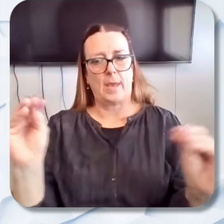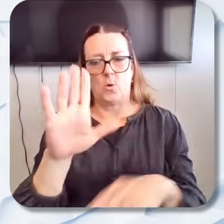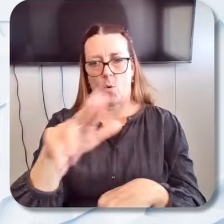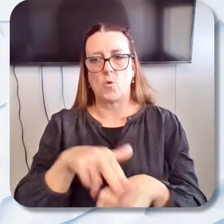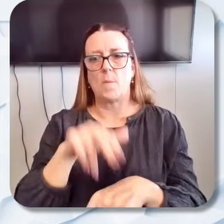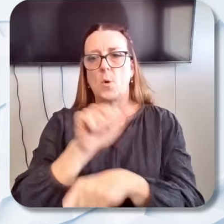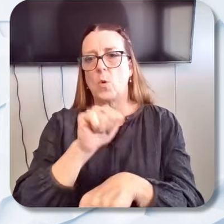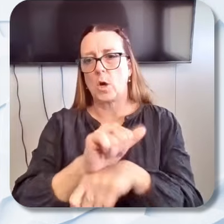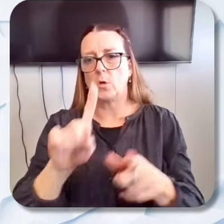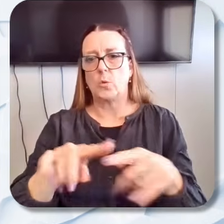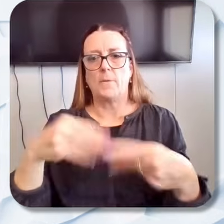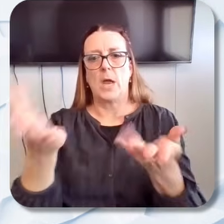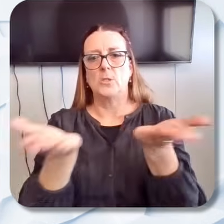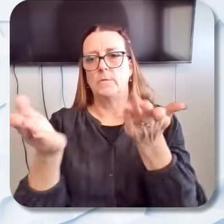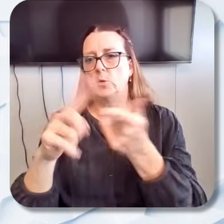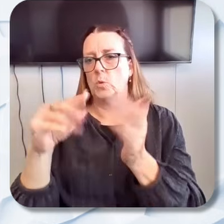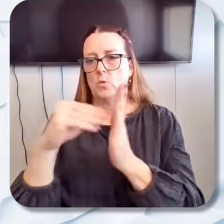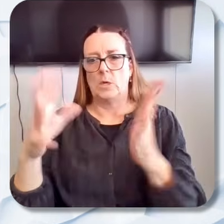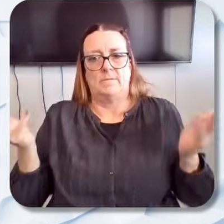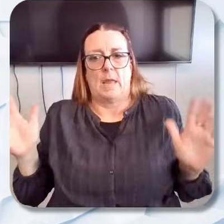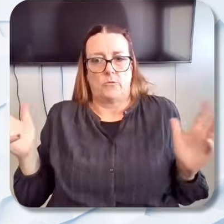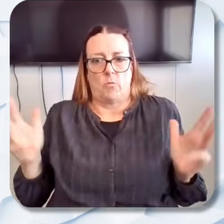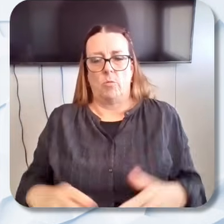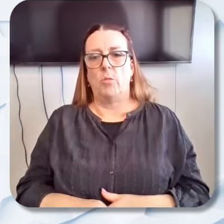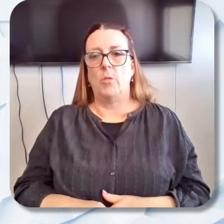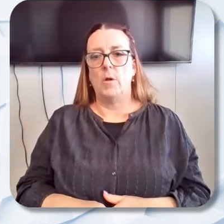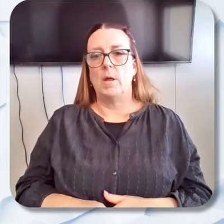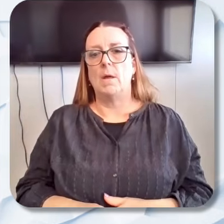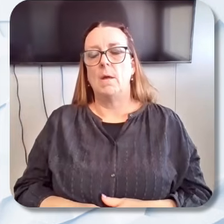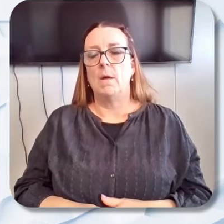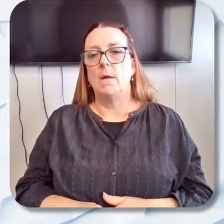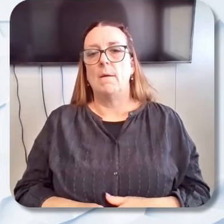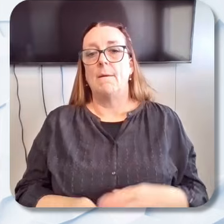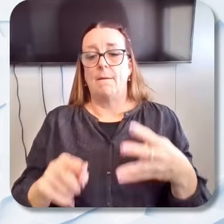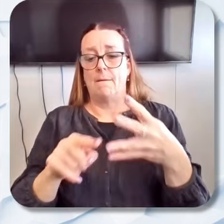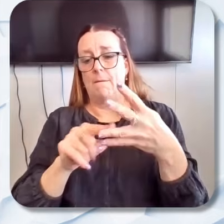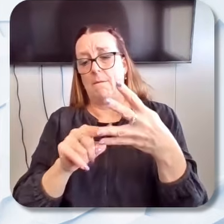services to students and then towards the end of April we're going to provide you the